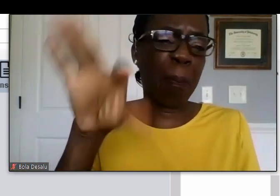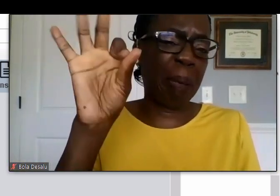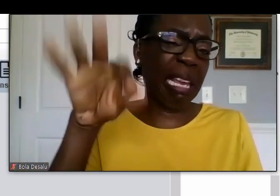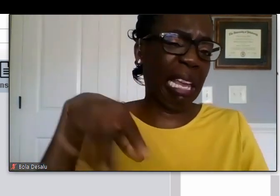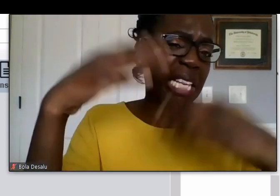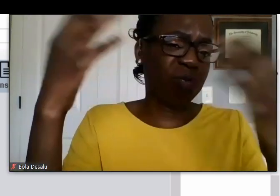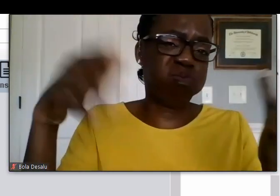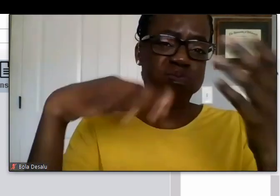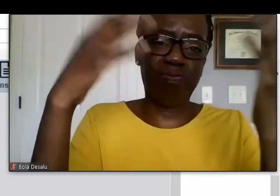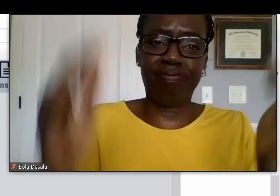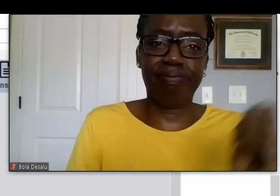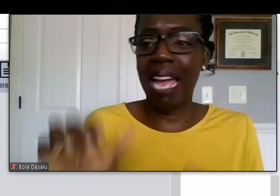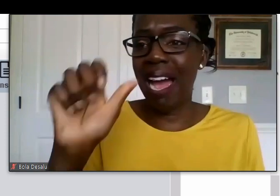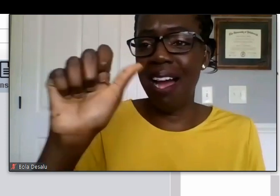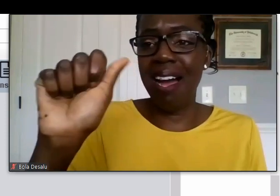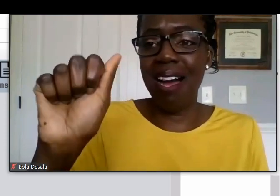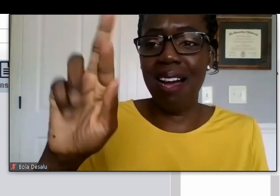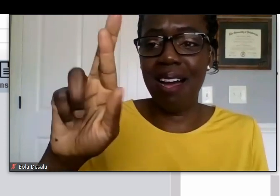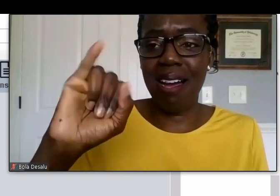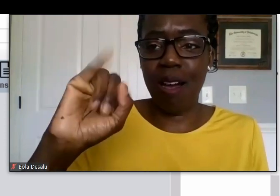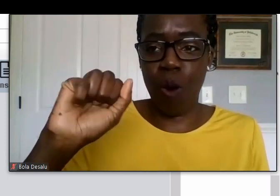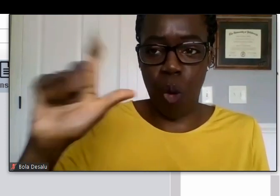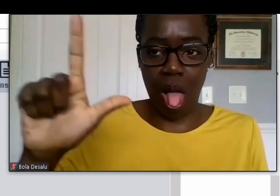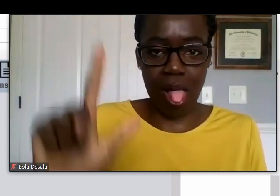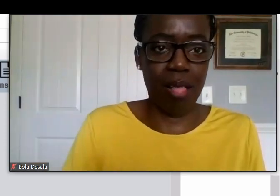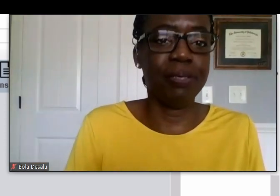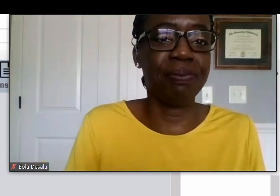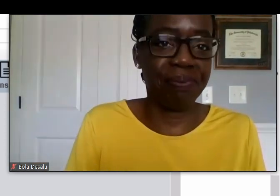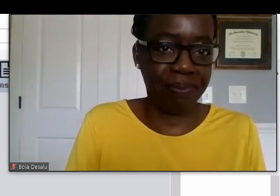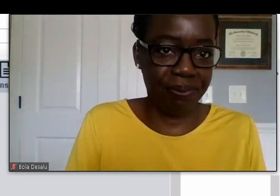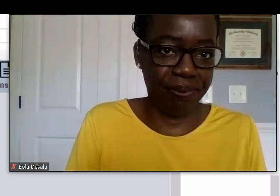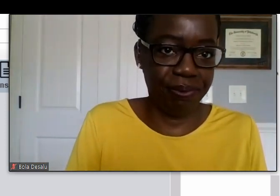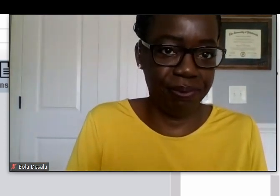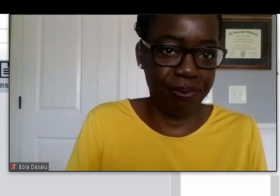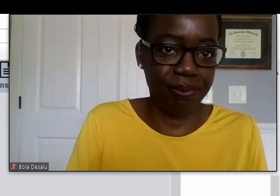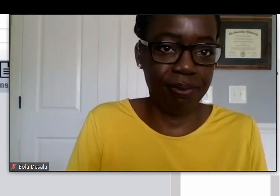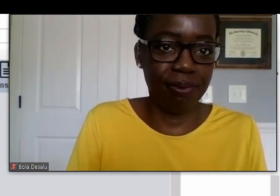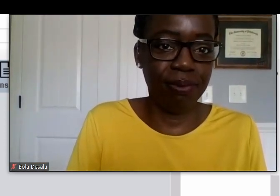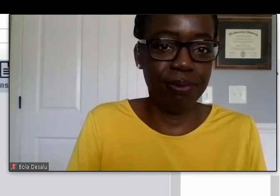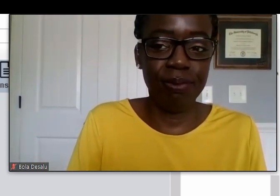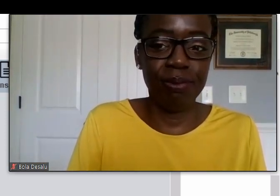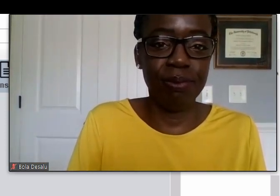and so forth. I'm just gonna pick here Arial.